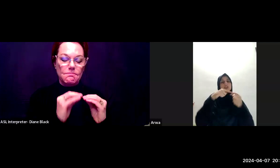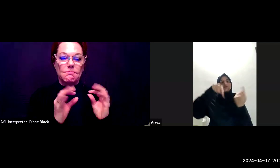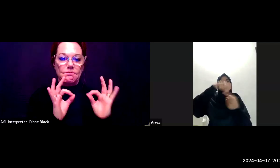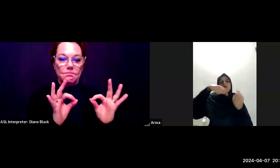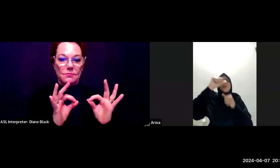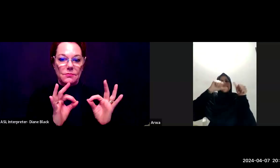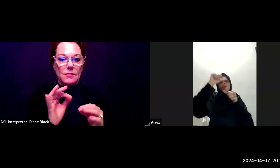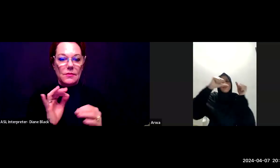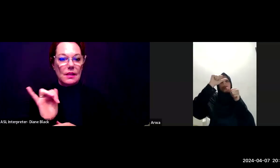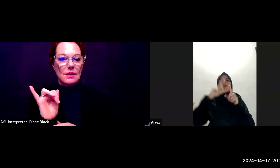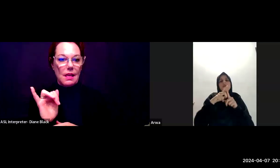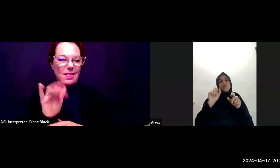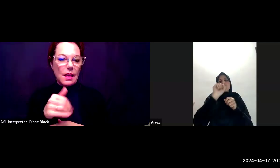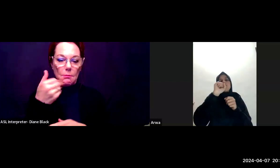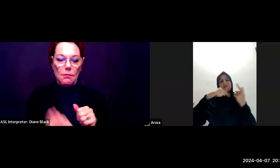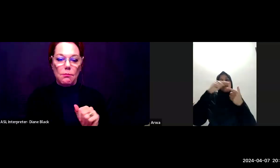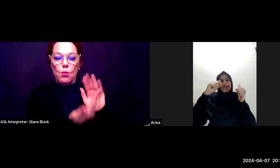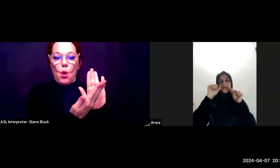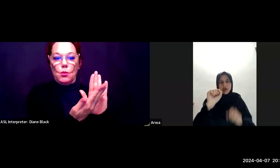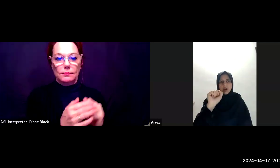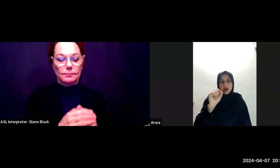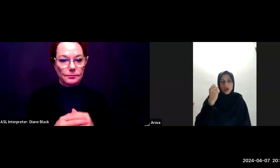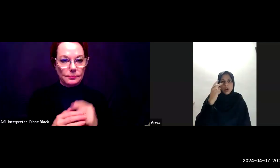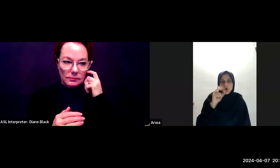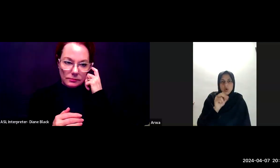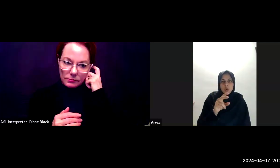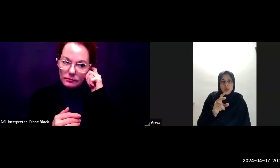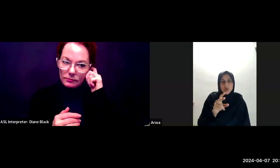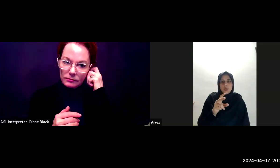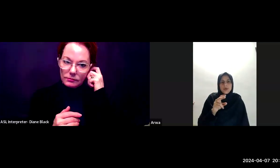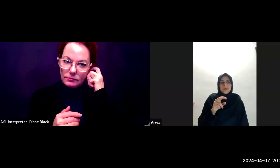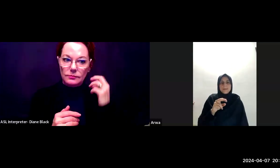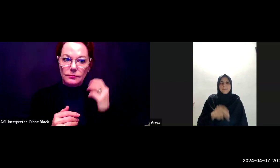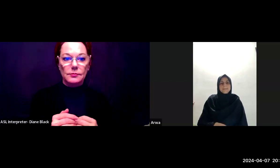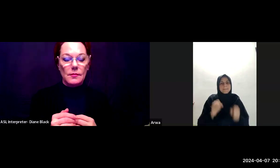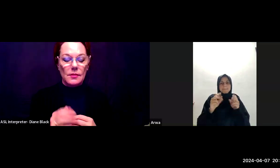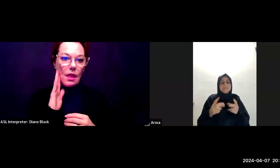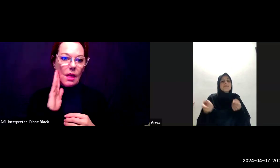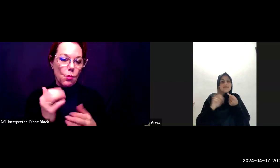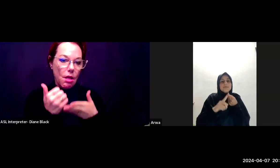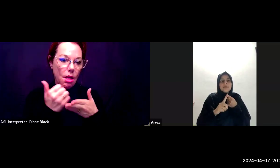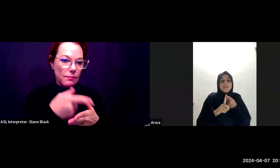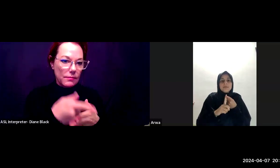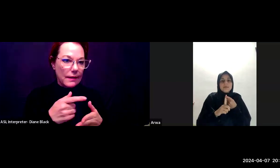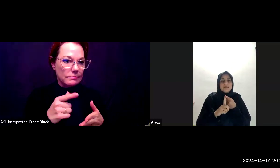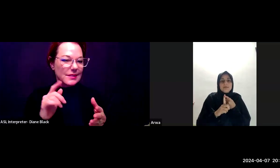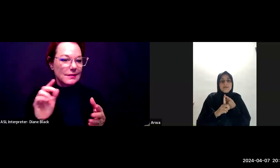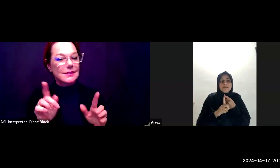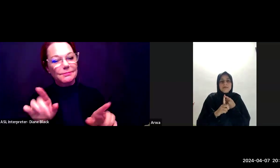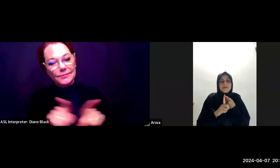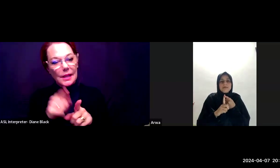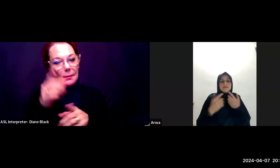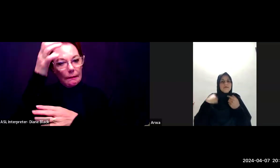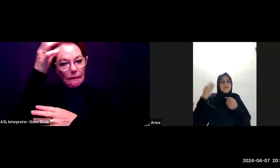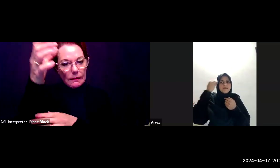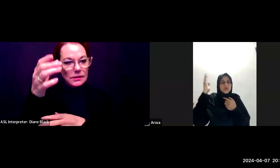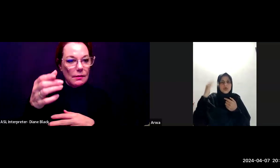carburetor. okay and it start the car will start working. so um I don't know if anybody's working